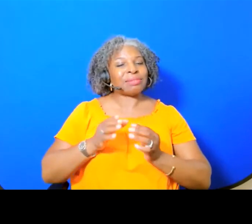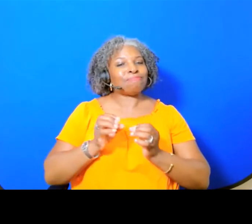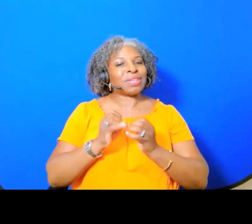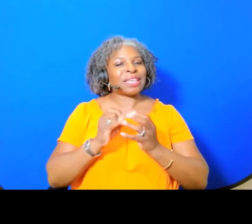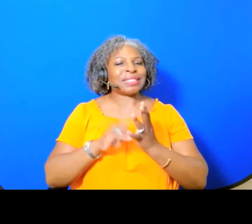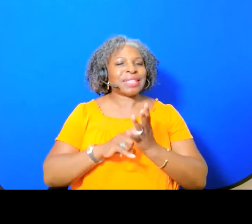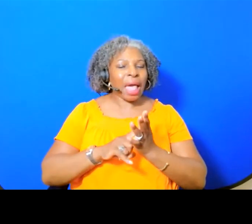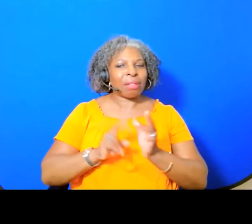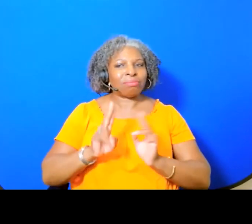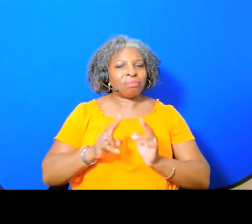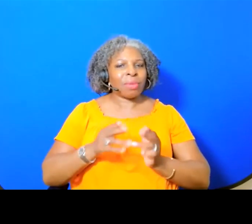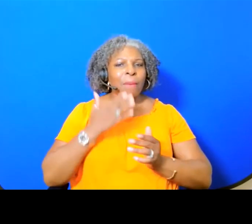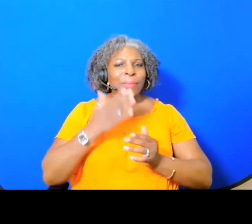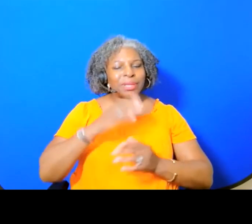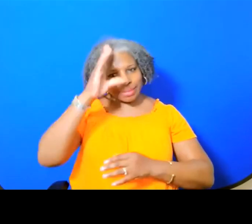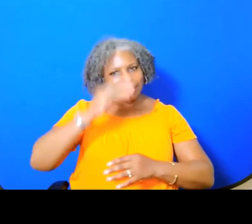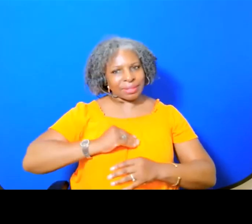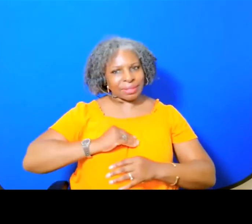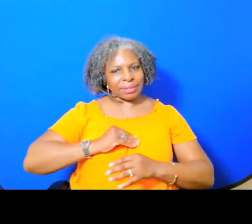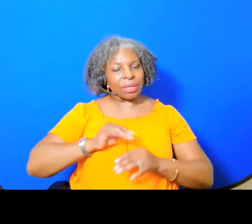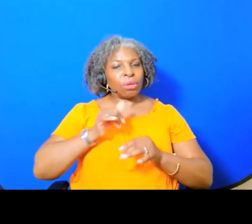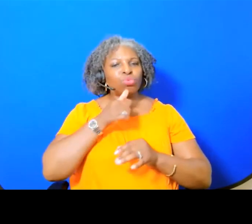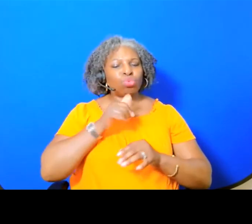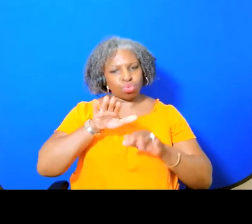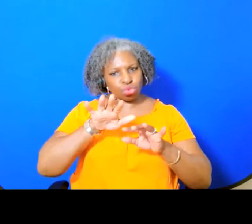please do message us in the chat. And our tech assistance will